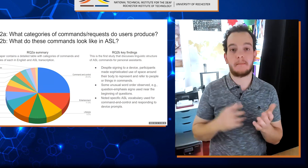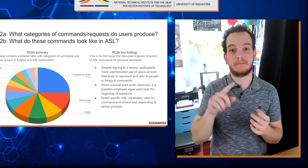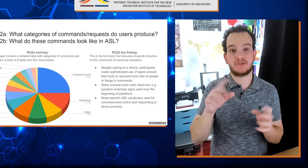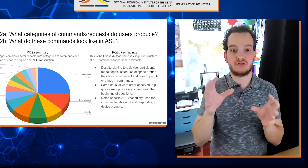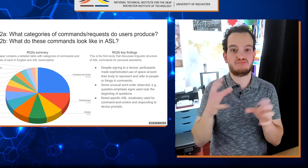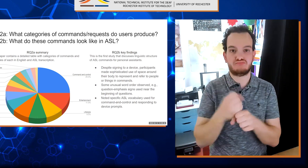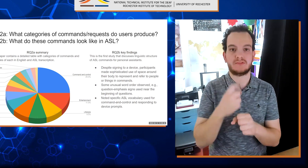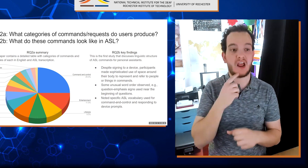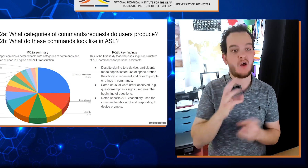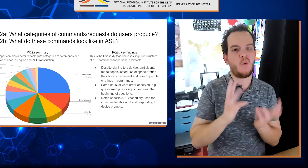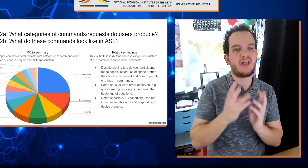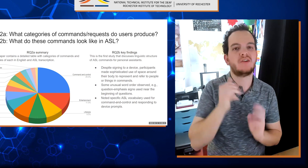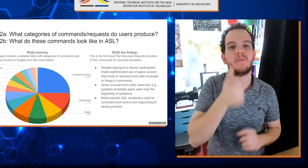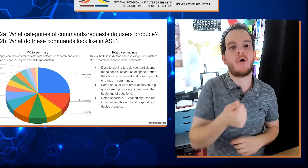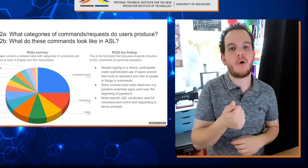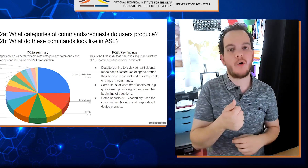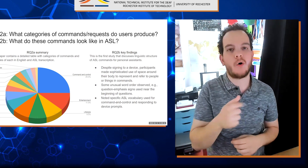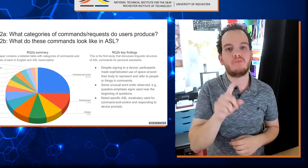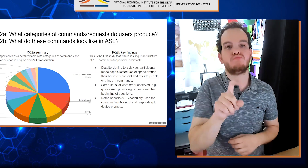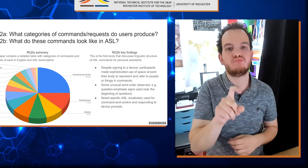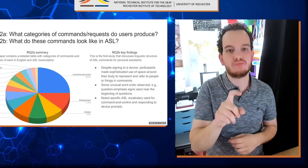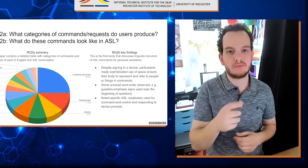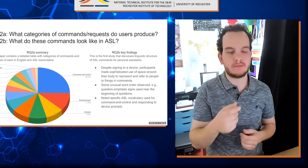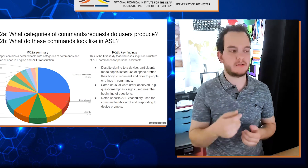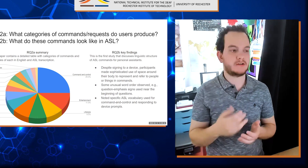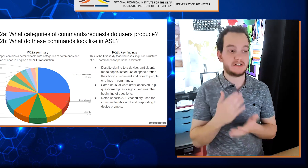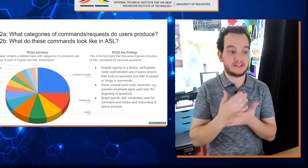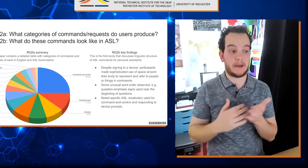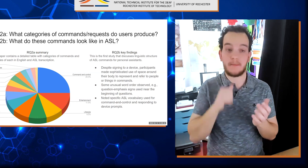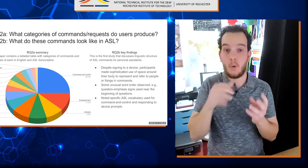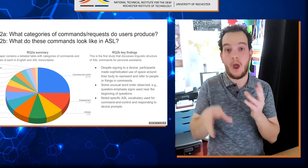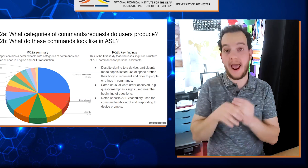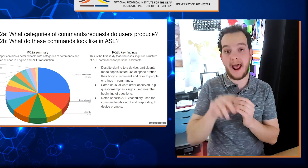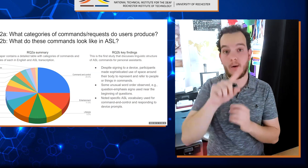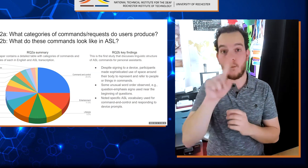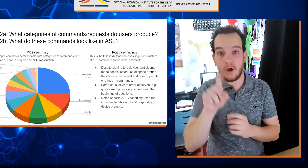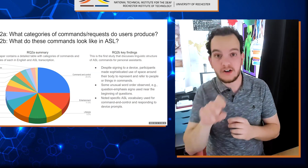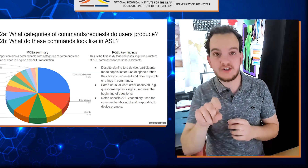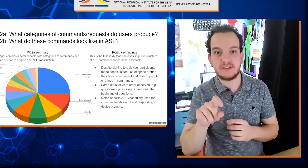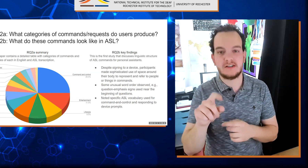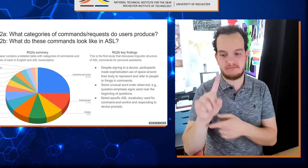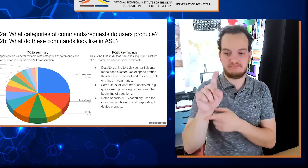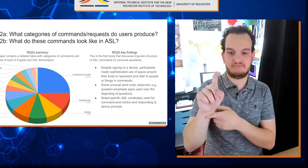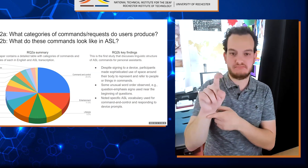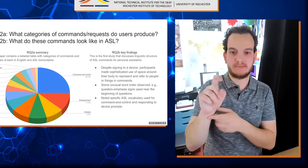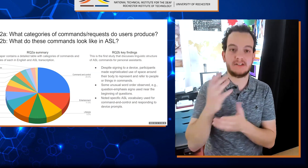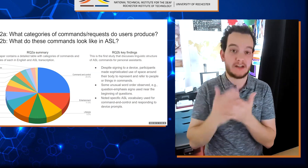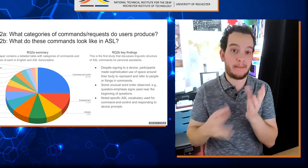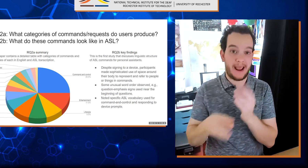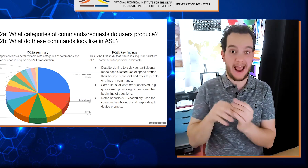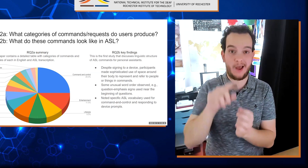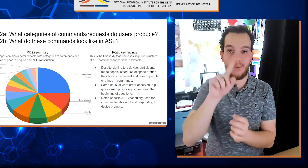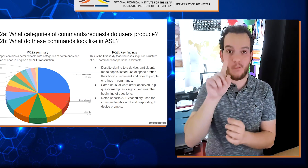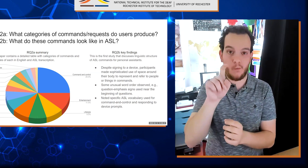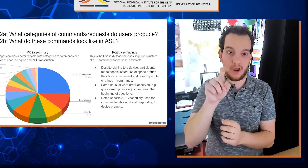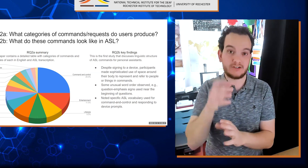Some would say instead, "Weather tomorrow," and that's all.